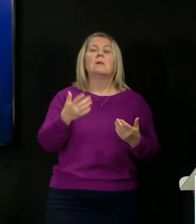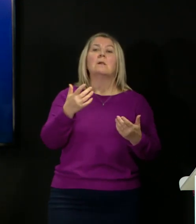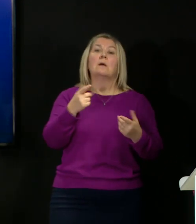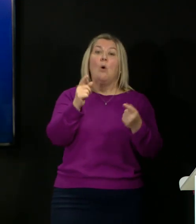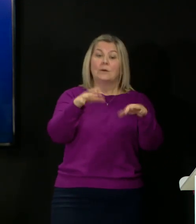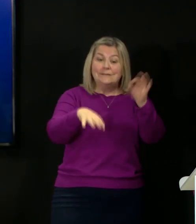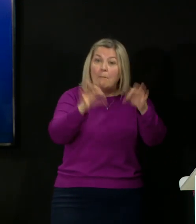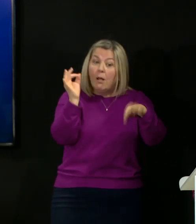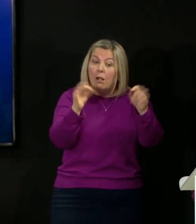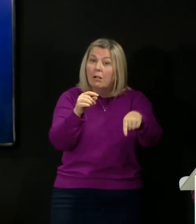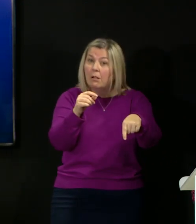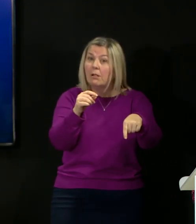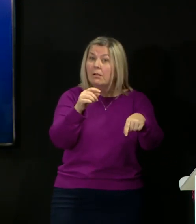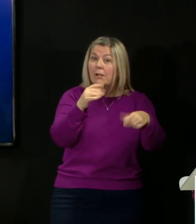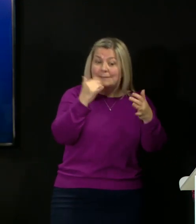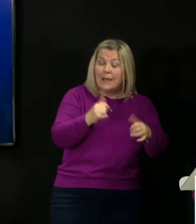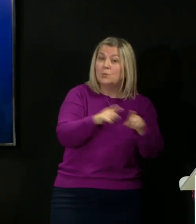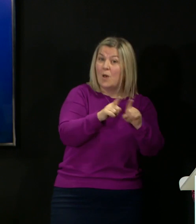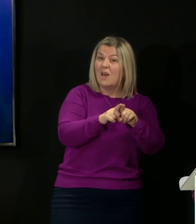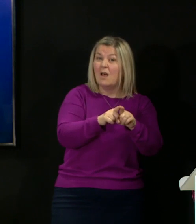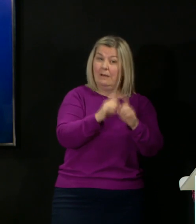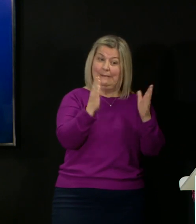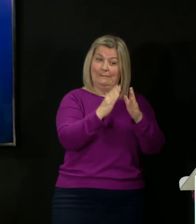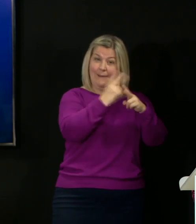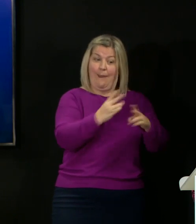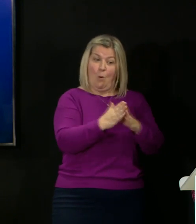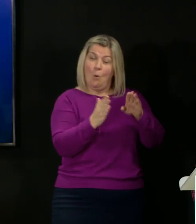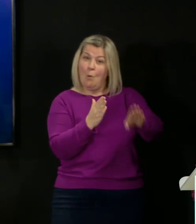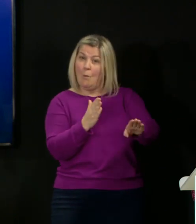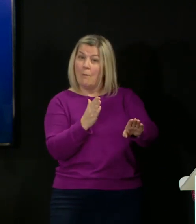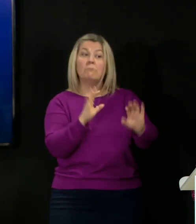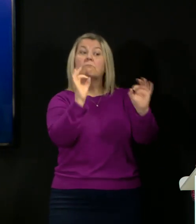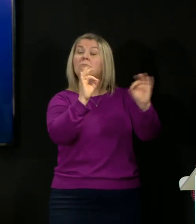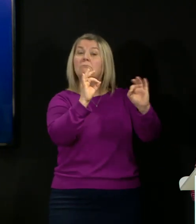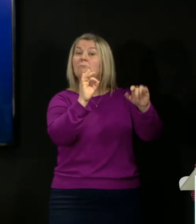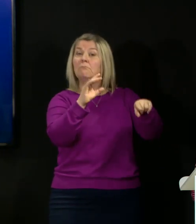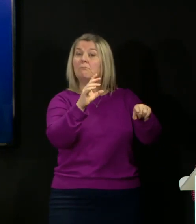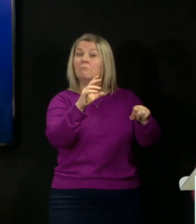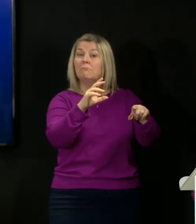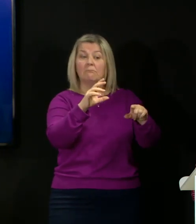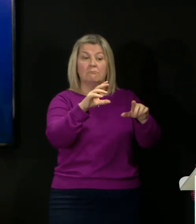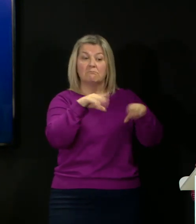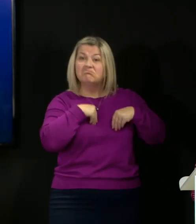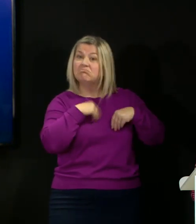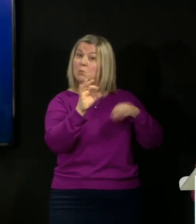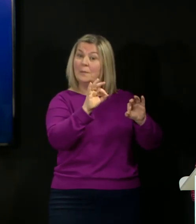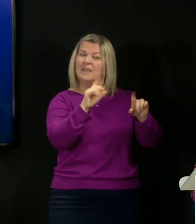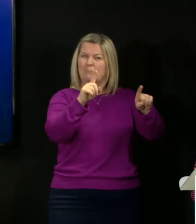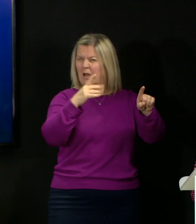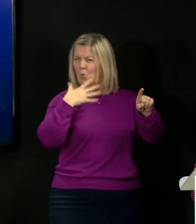care homes with no active case of the virus, in order to allow us to keep a watch on the